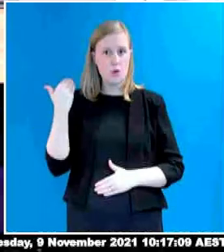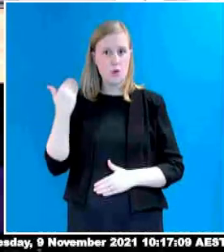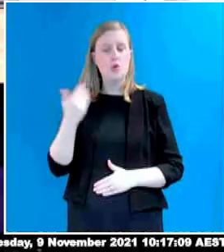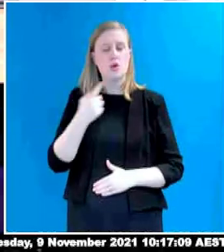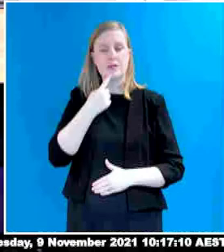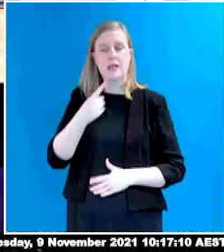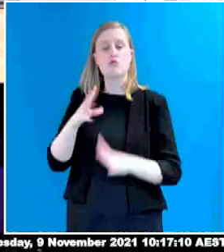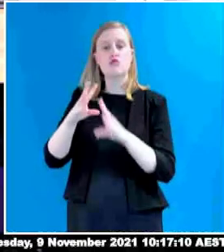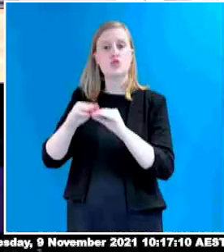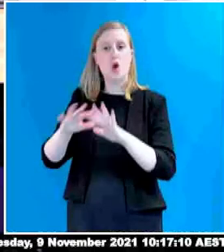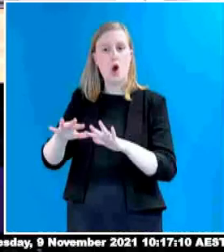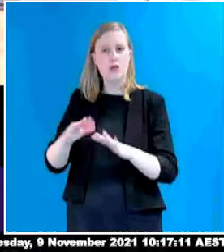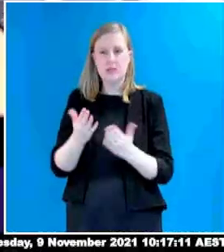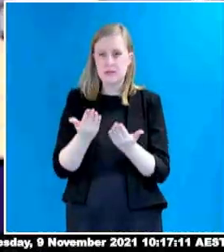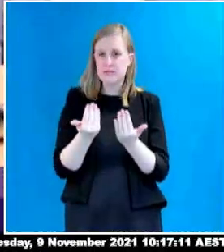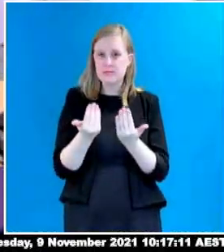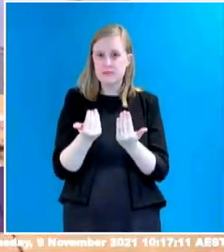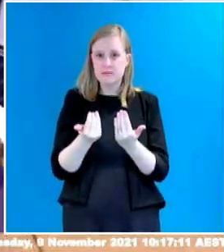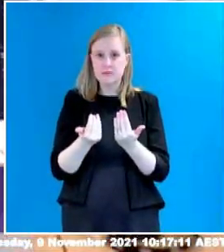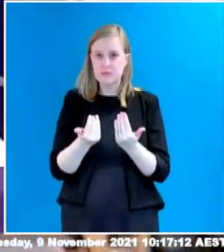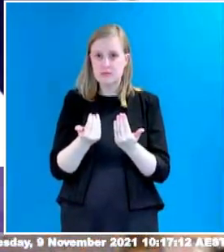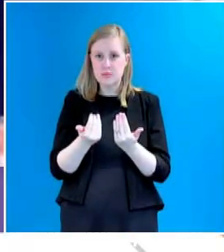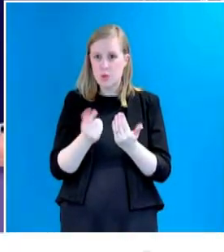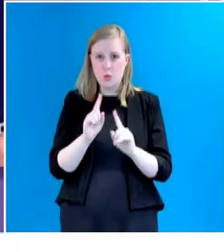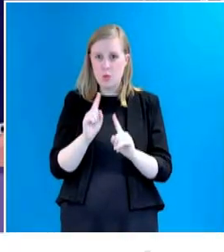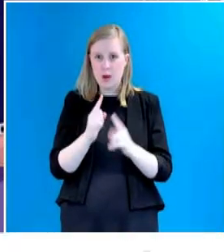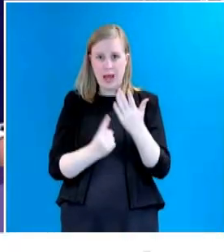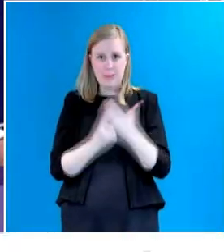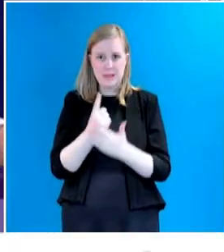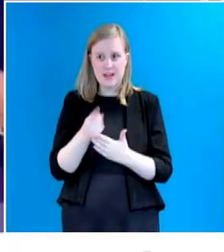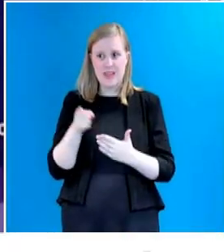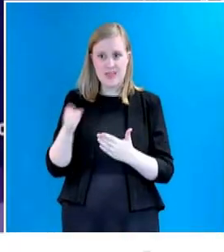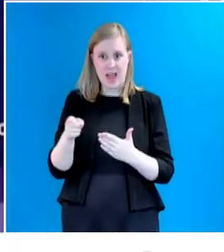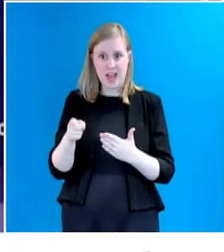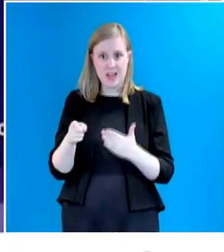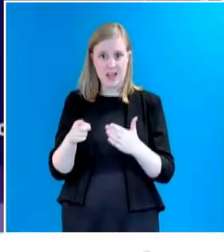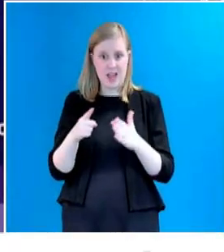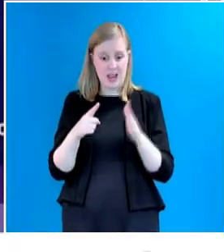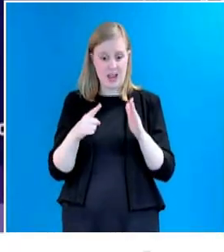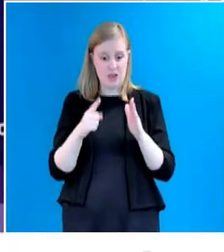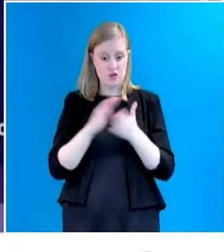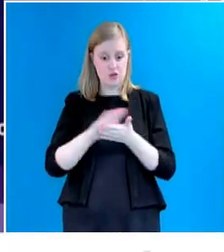proceedings under the Act or are they other sorts of cases?